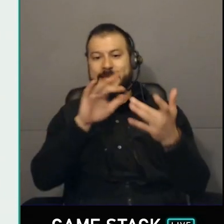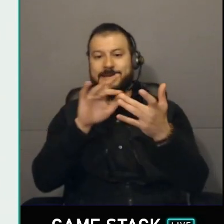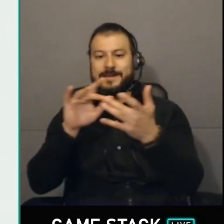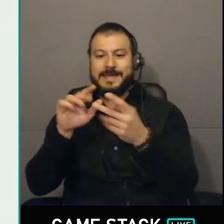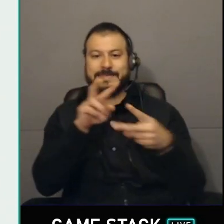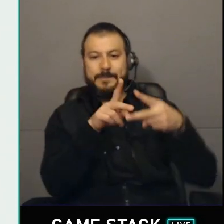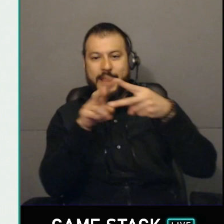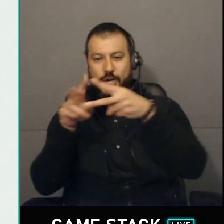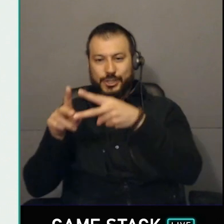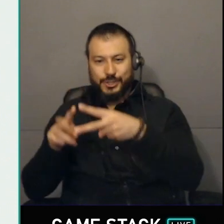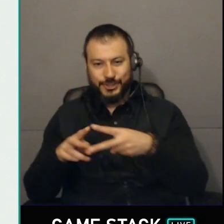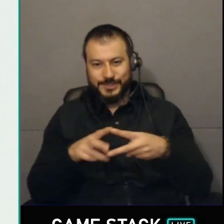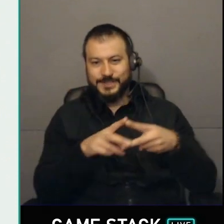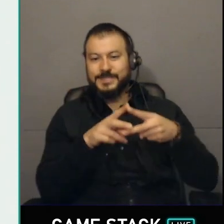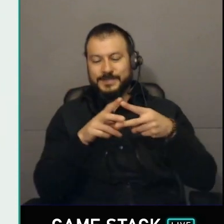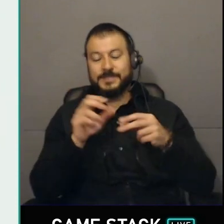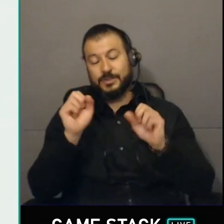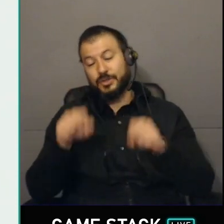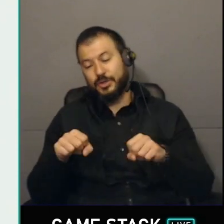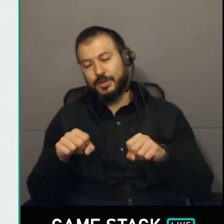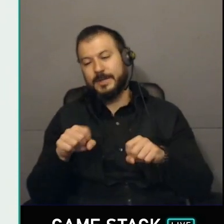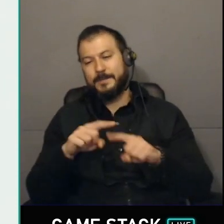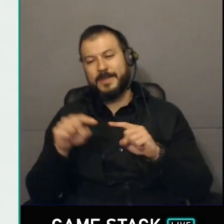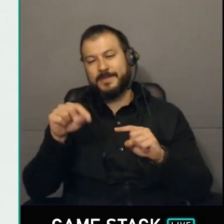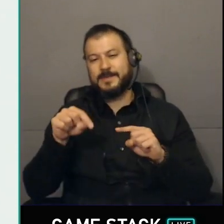inertia scaling, but this was a simple scenario.